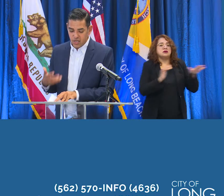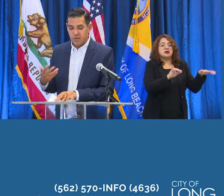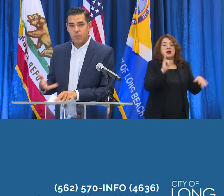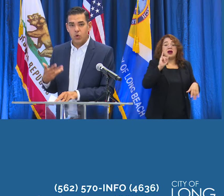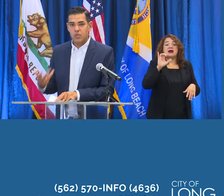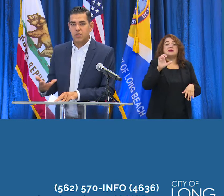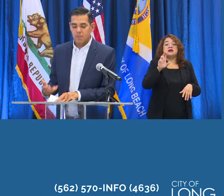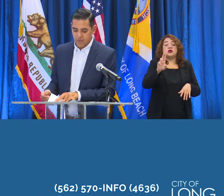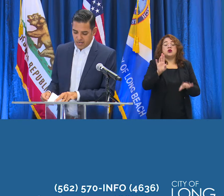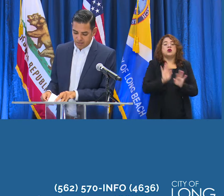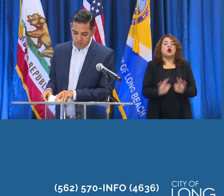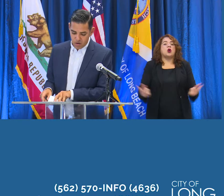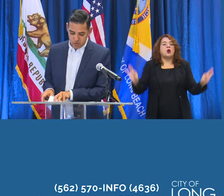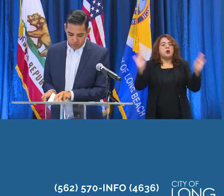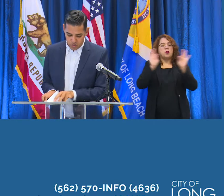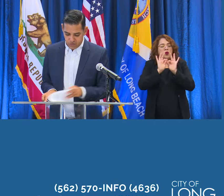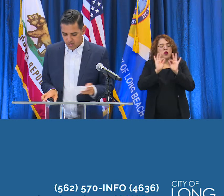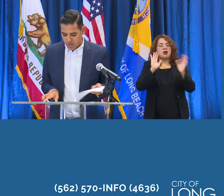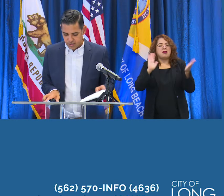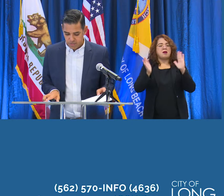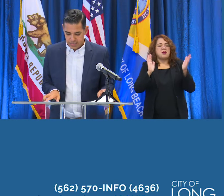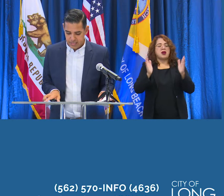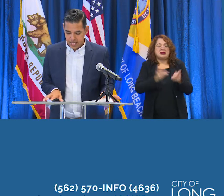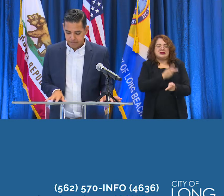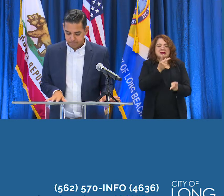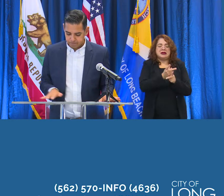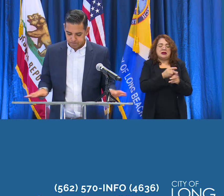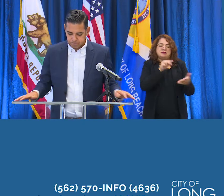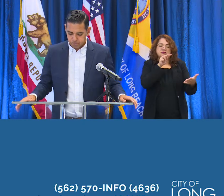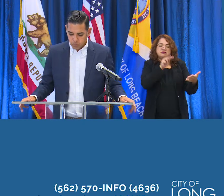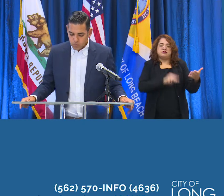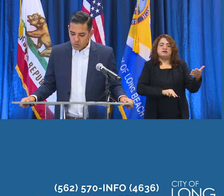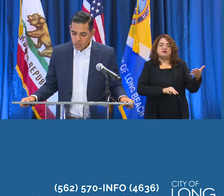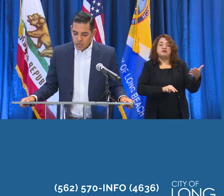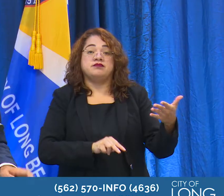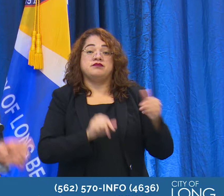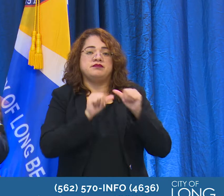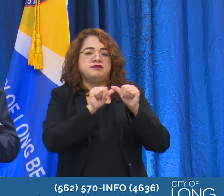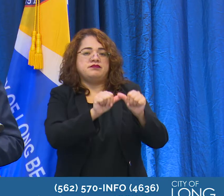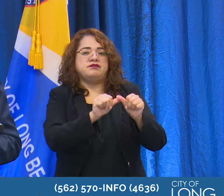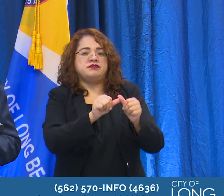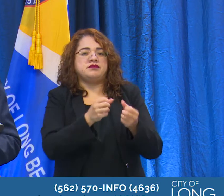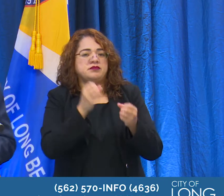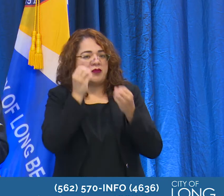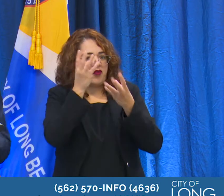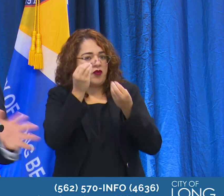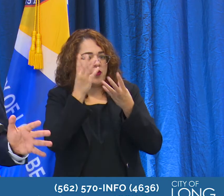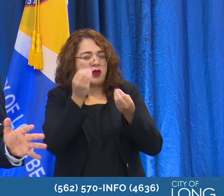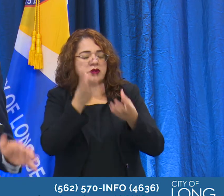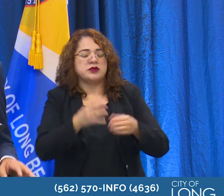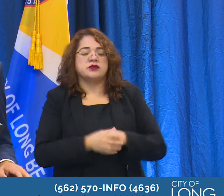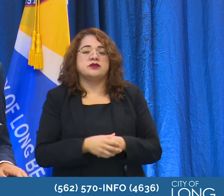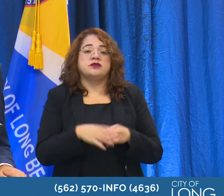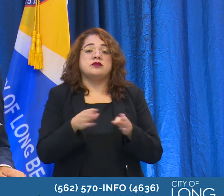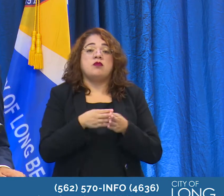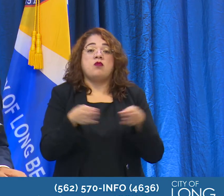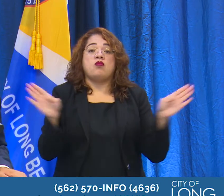an important comparison for us to maintain. I want to turn a little bit to broadening our testing capacity.